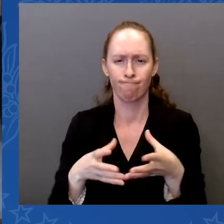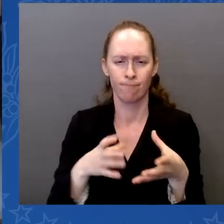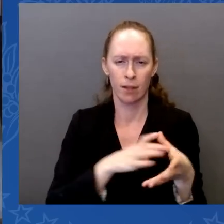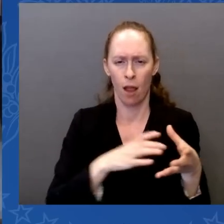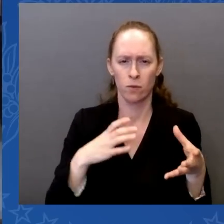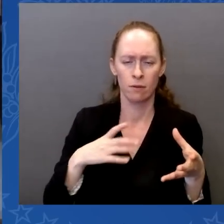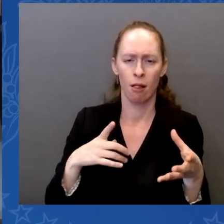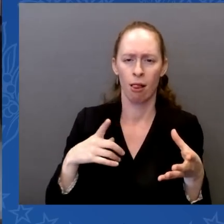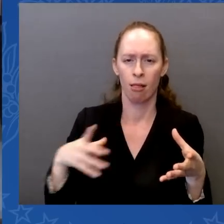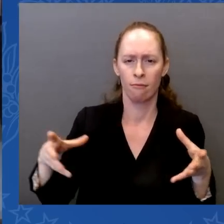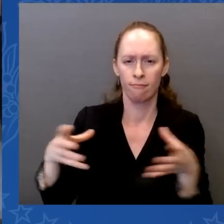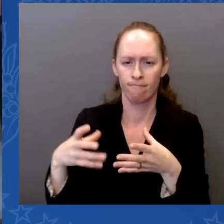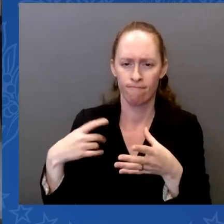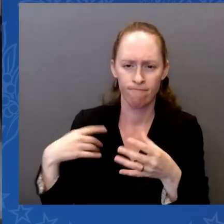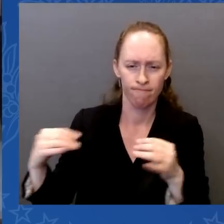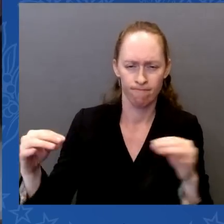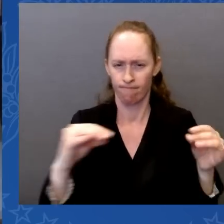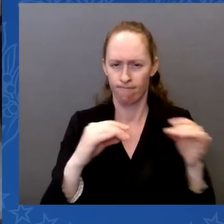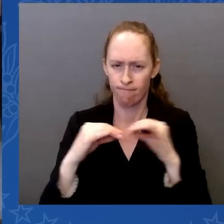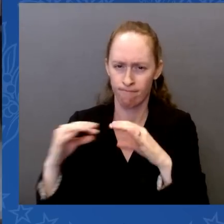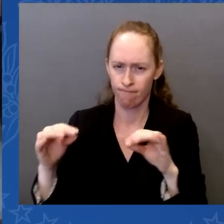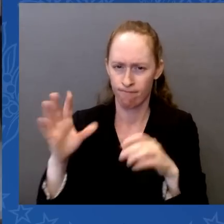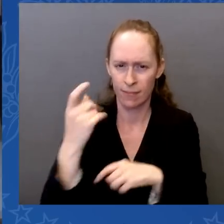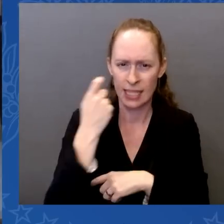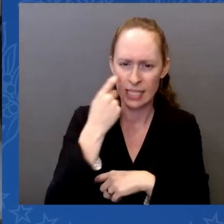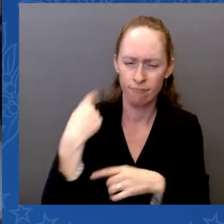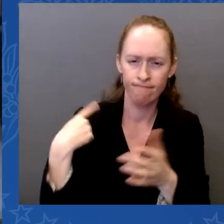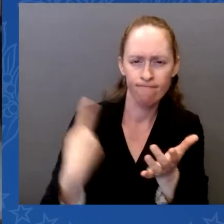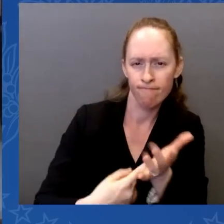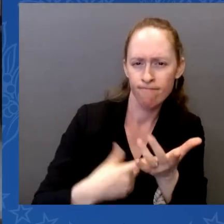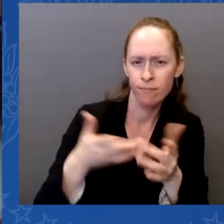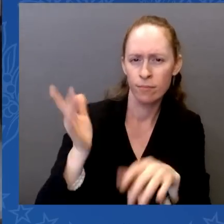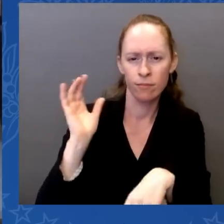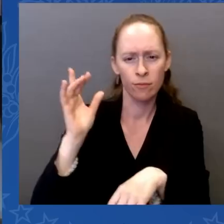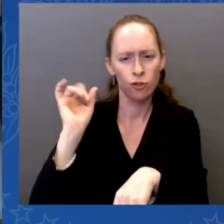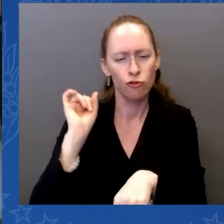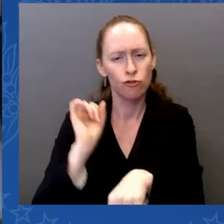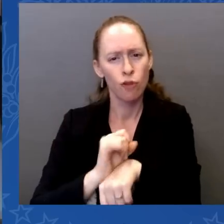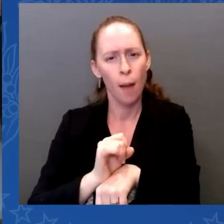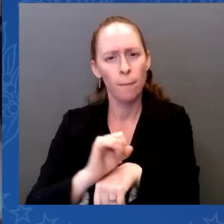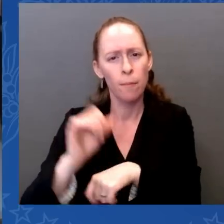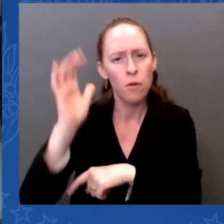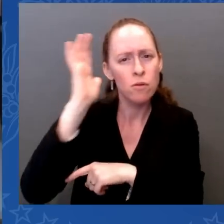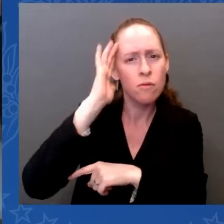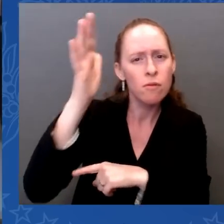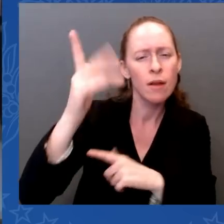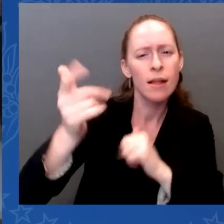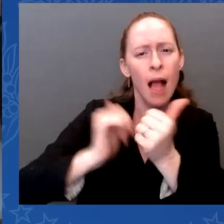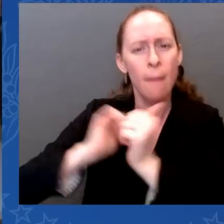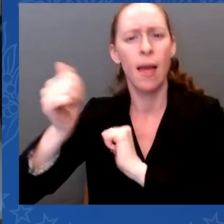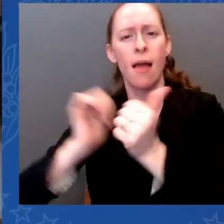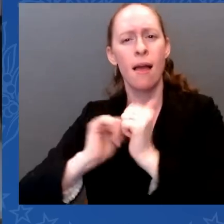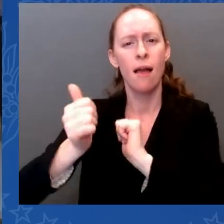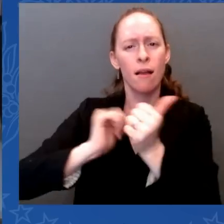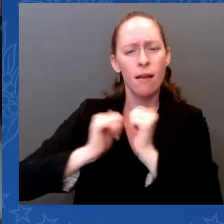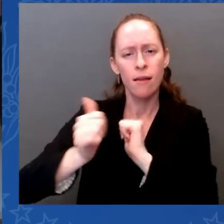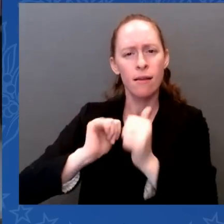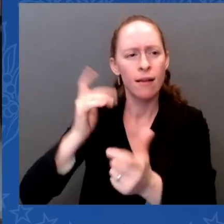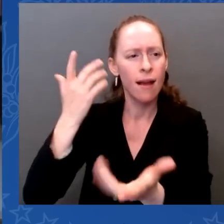compensation across our economy -- competition, I should say, across our economy to help lower the prices and raise wages.